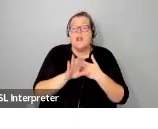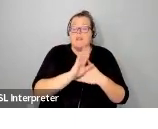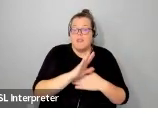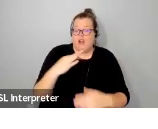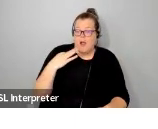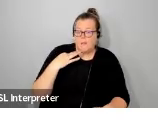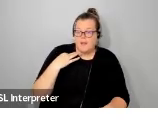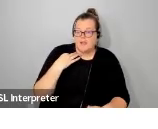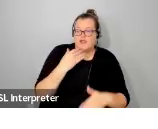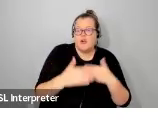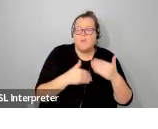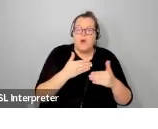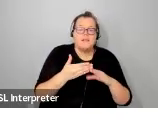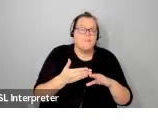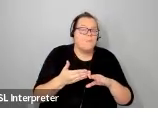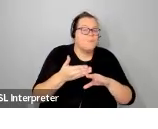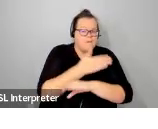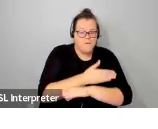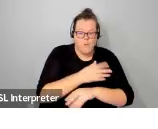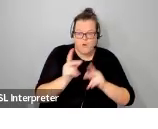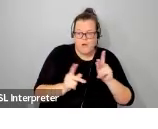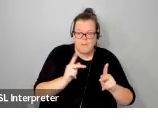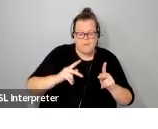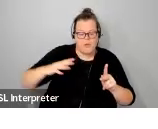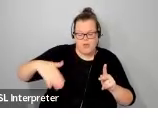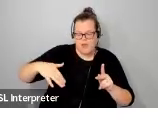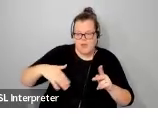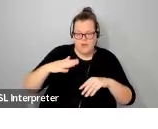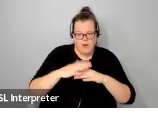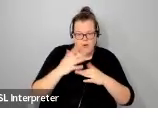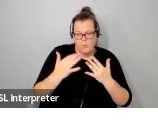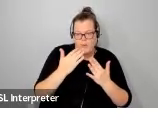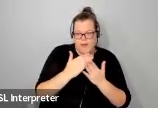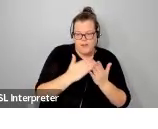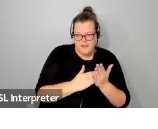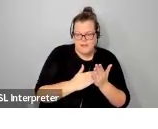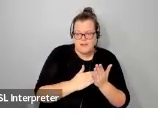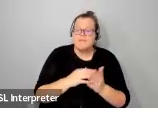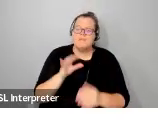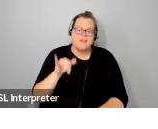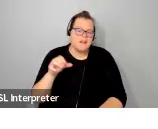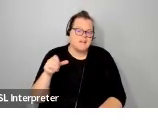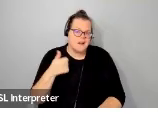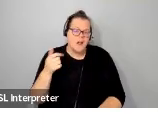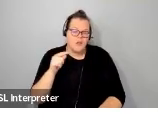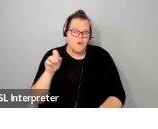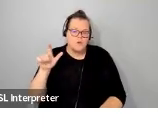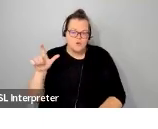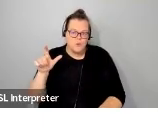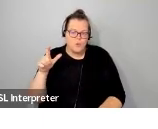ahead of others who have not been on the waiting list, which is just another tool that Kansas is planning to use to help facilitate a,